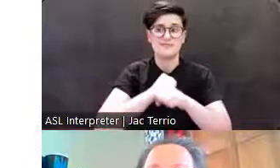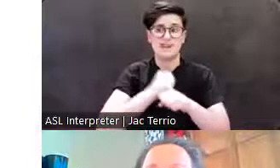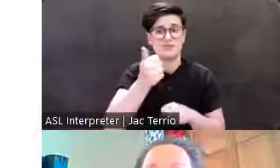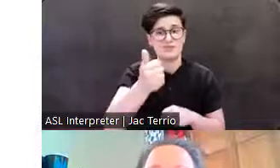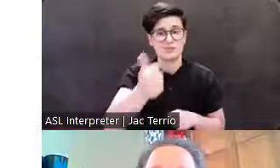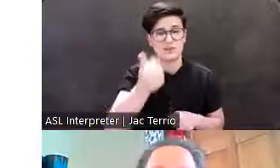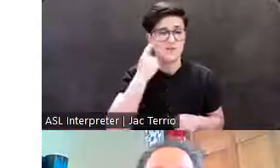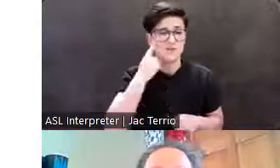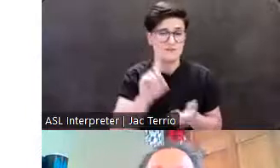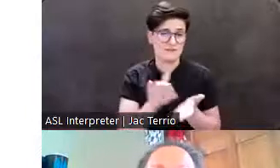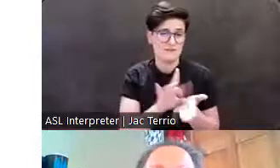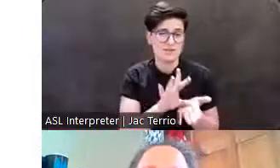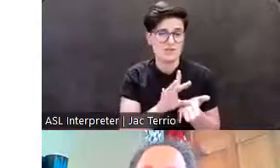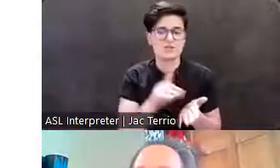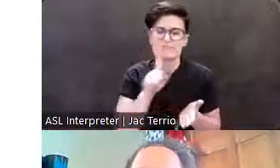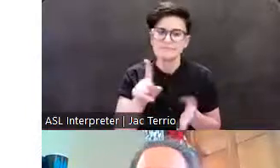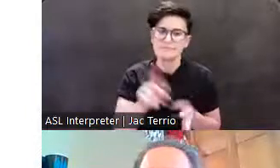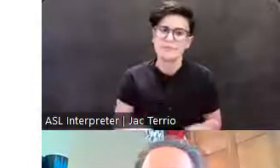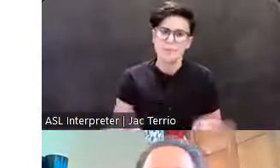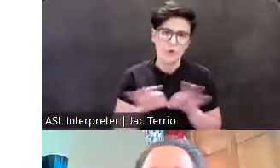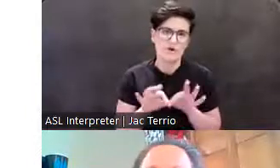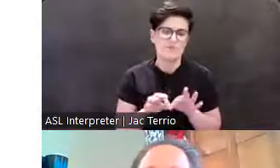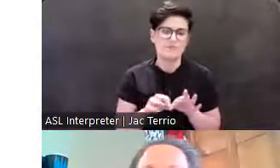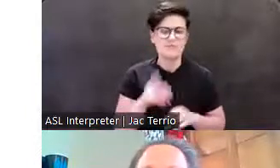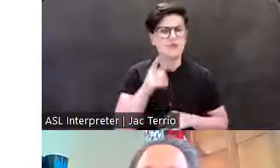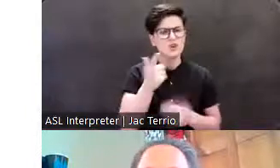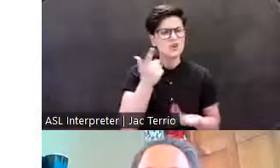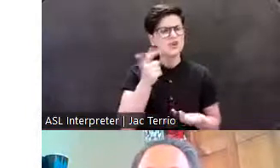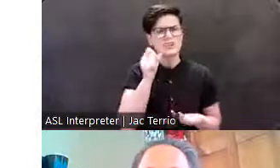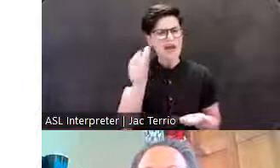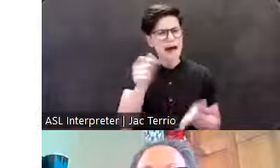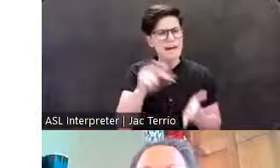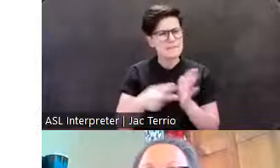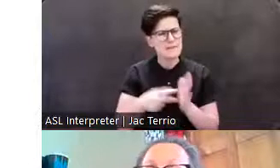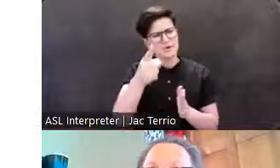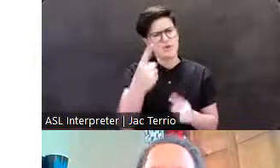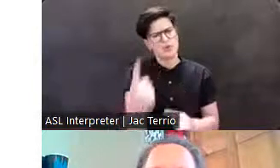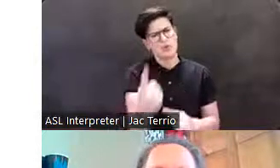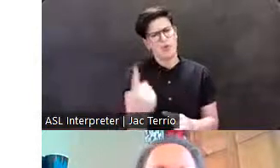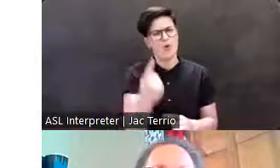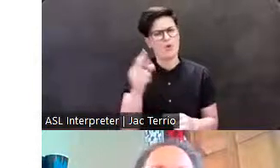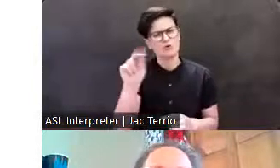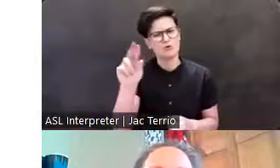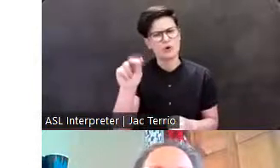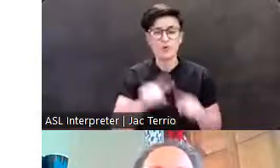thing to do. You don't necessarily need to do it on your own but you can.